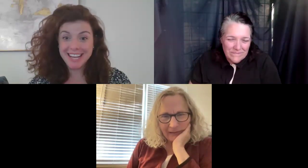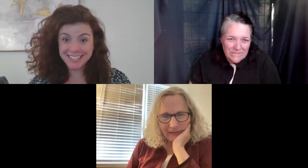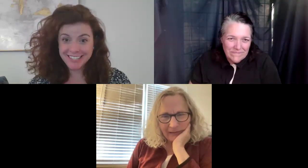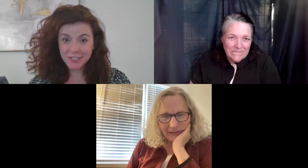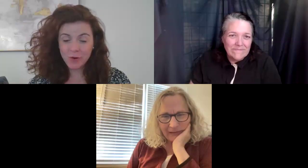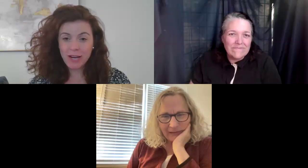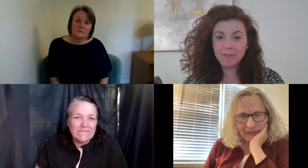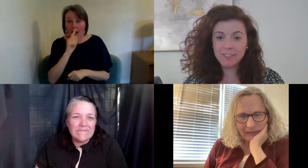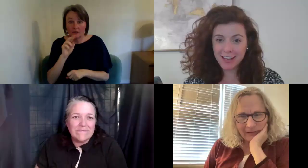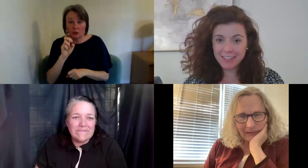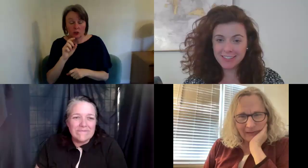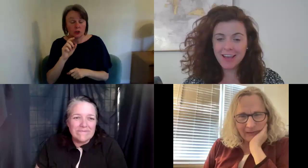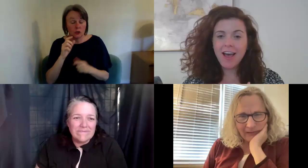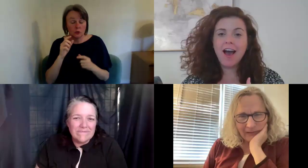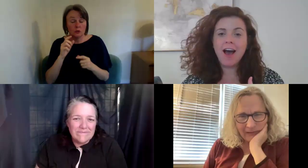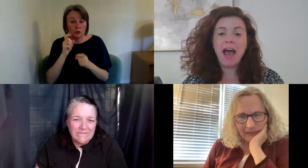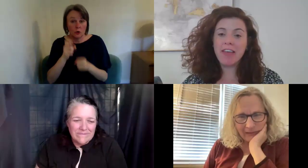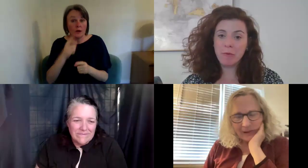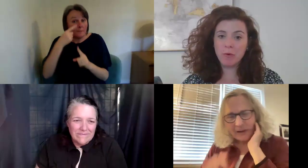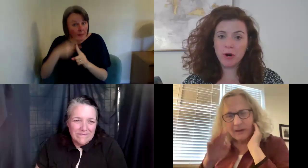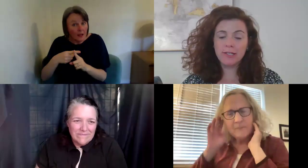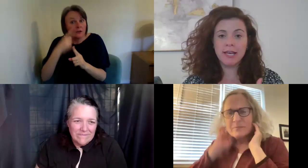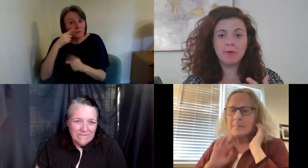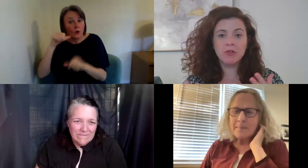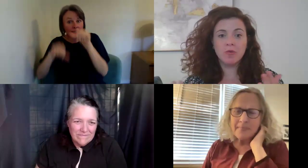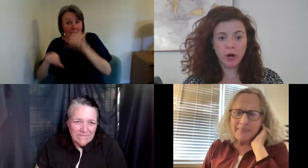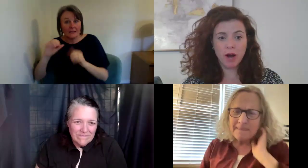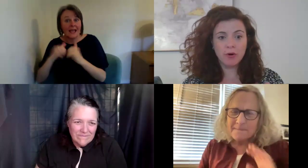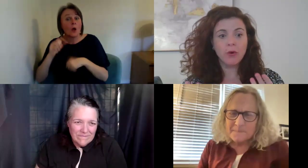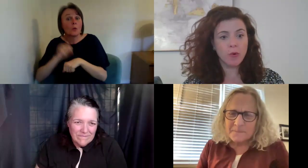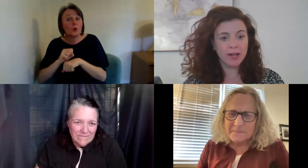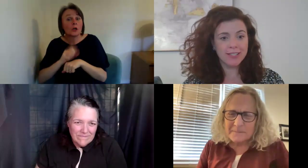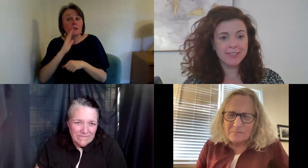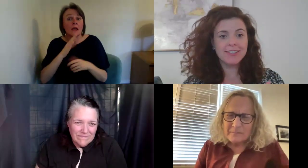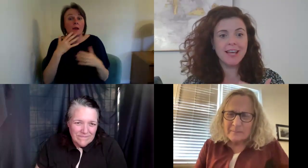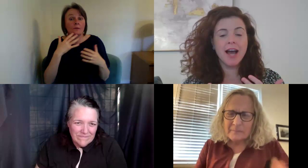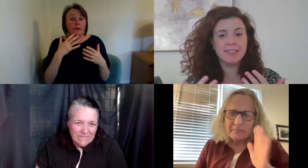and donate for science. How that would work is, they would recover the organs and